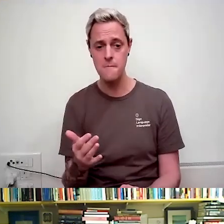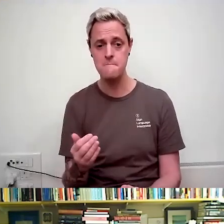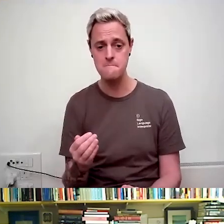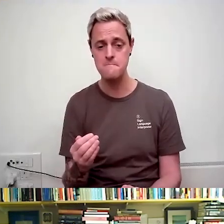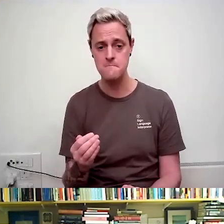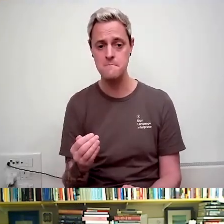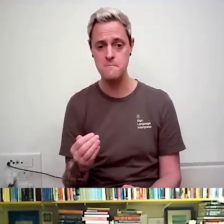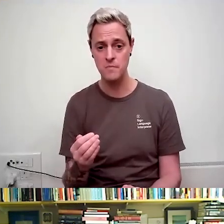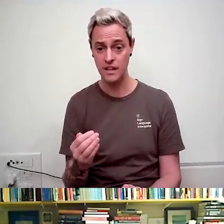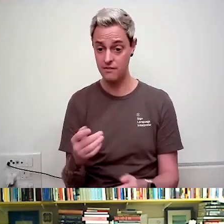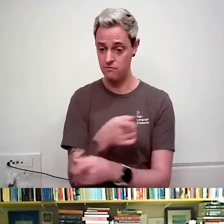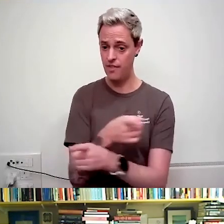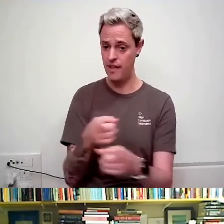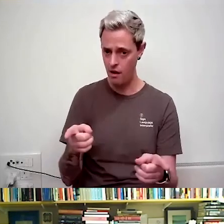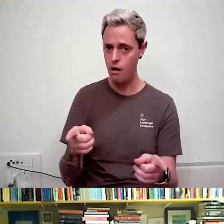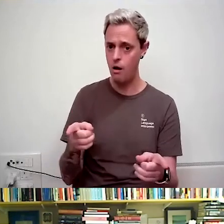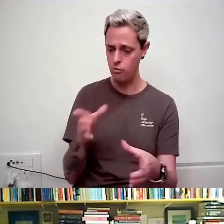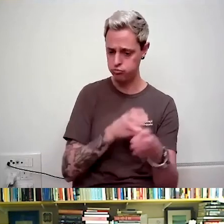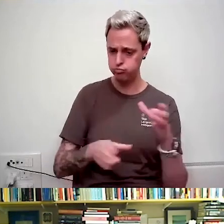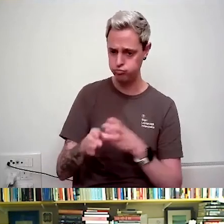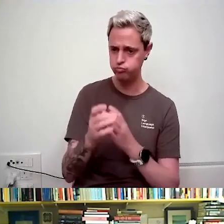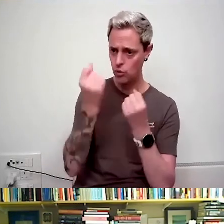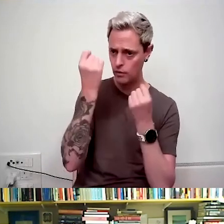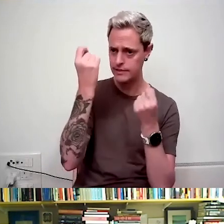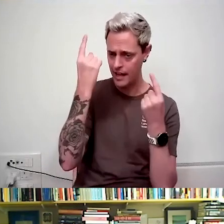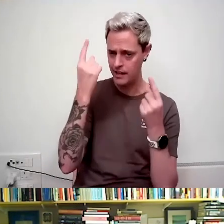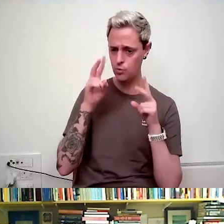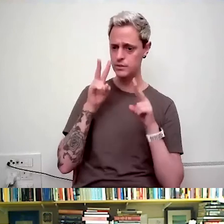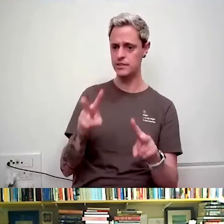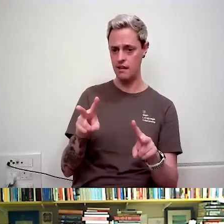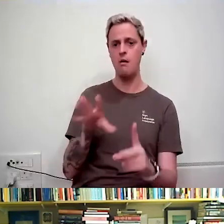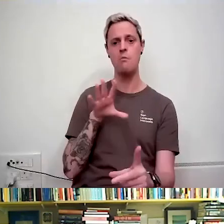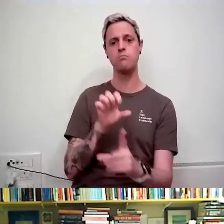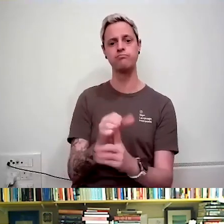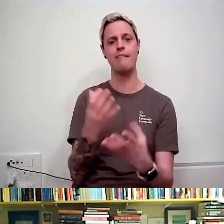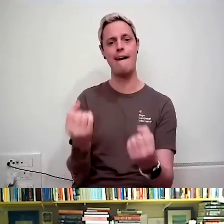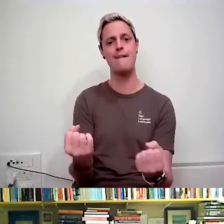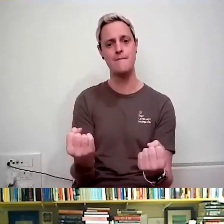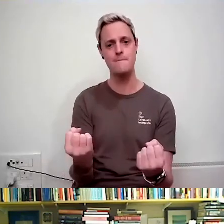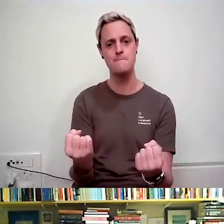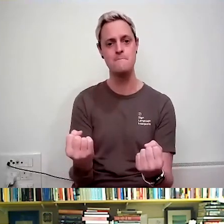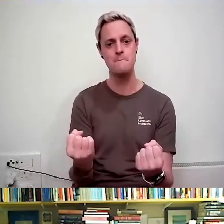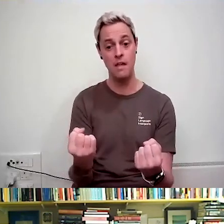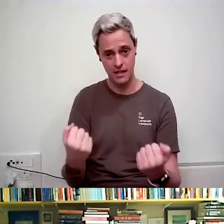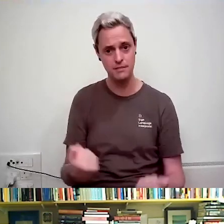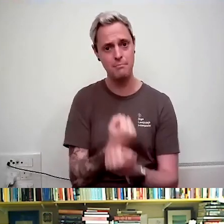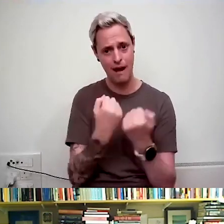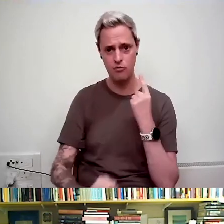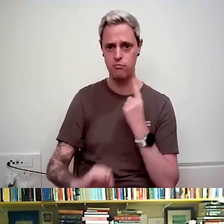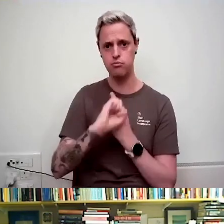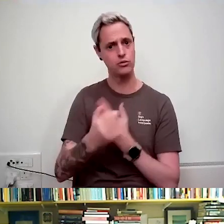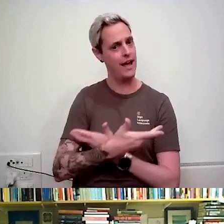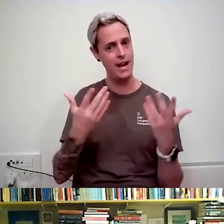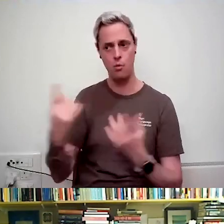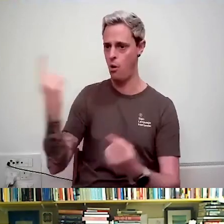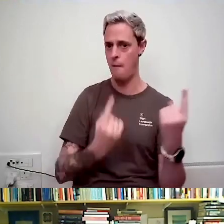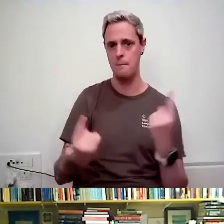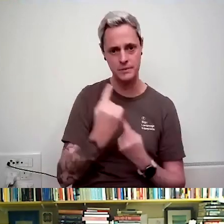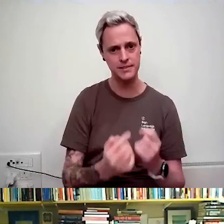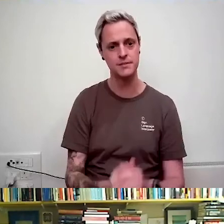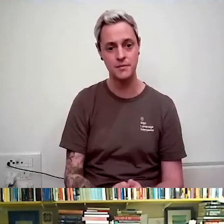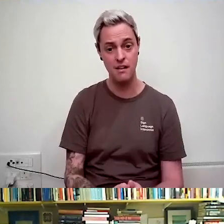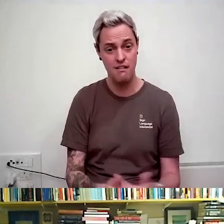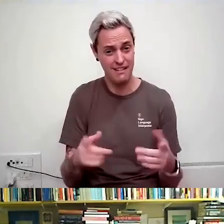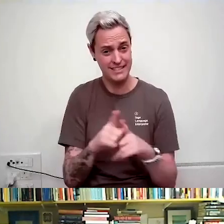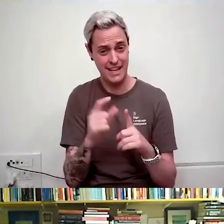understands that, it shows. And my experience is that that is powerful to all who enter and that's also something Paul talks about like i,.